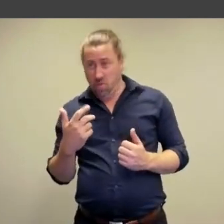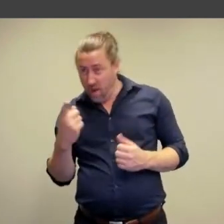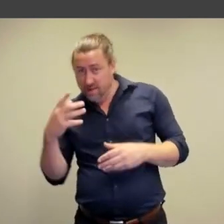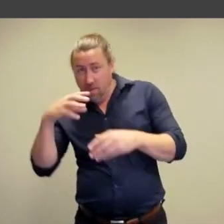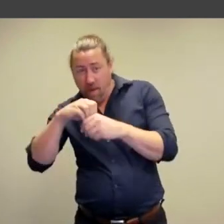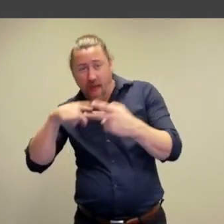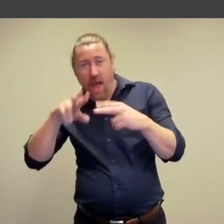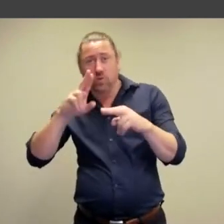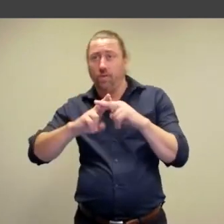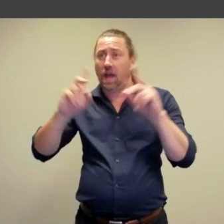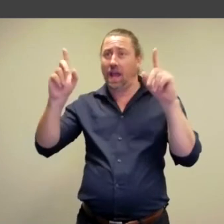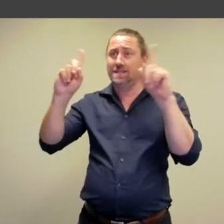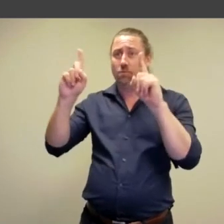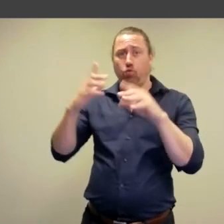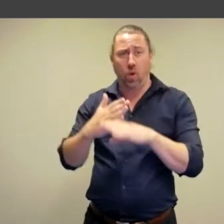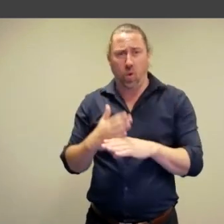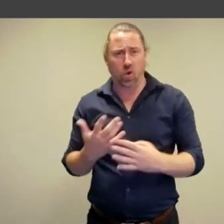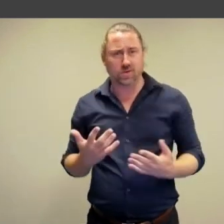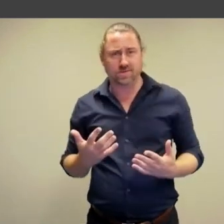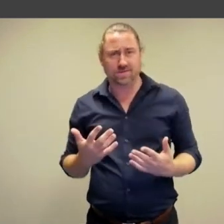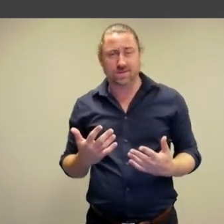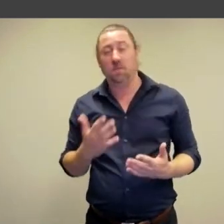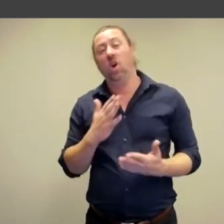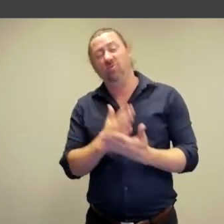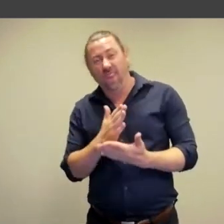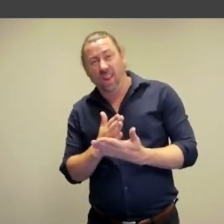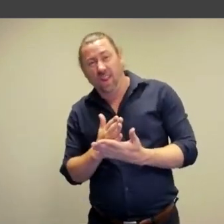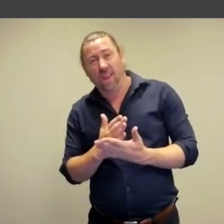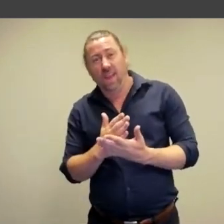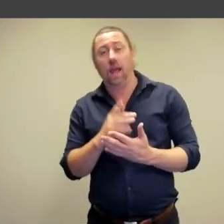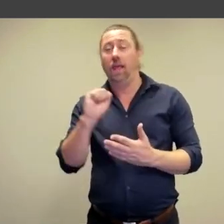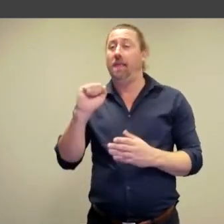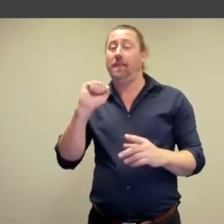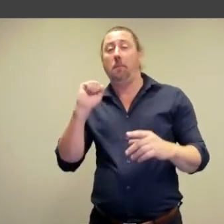capitalist world